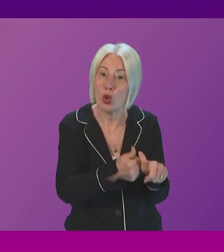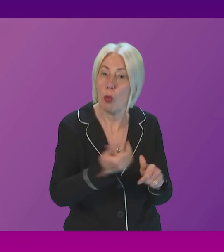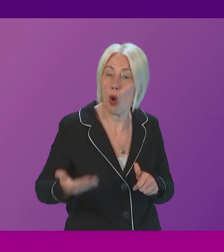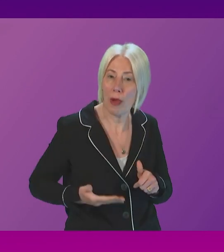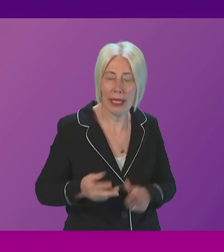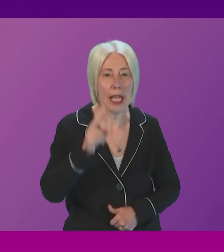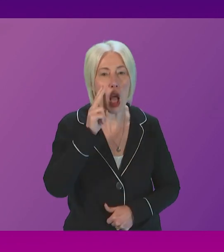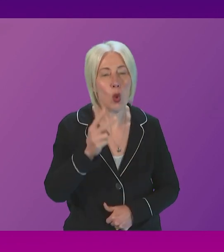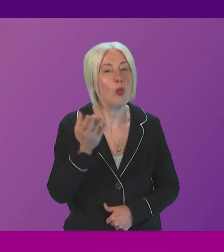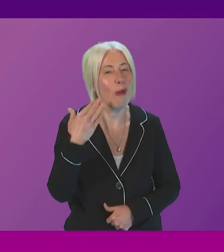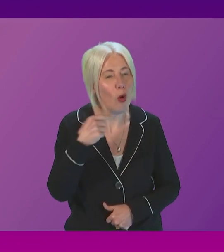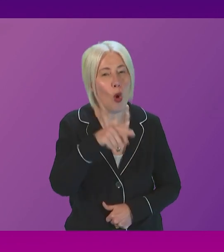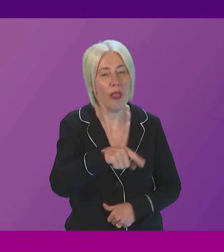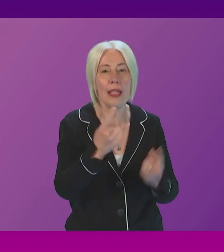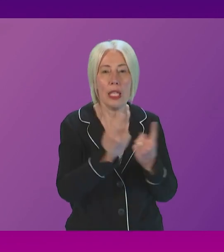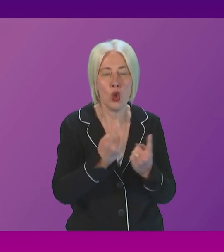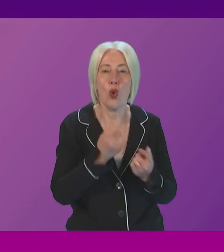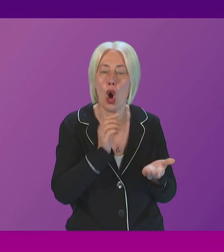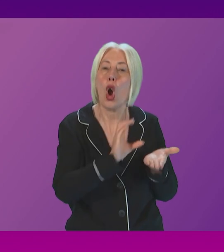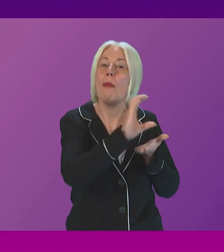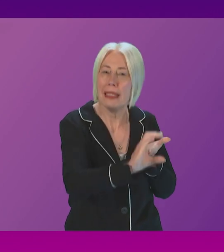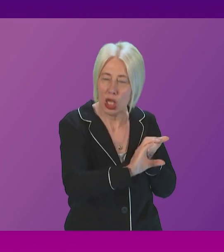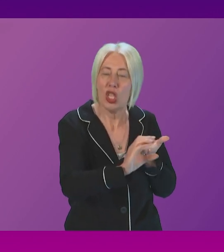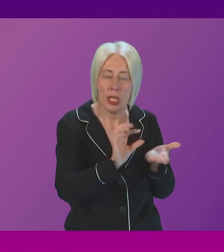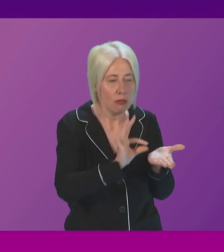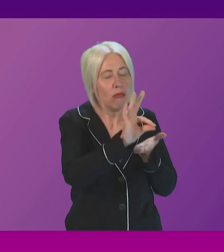previously at the issue of compensation, which has been raised in the chamber,